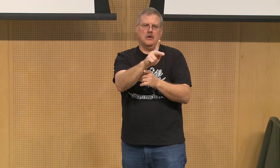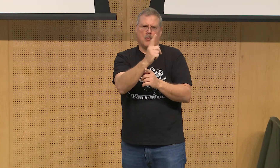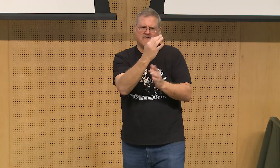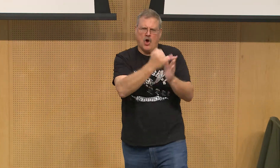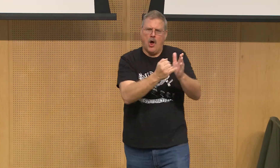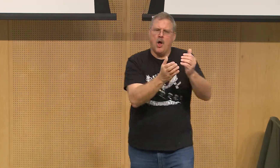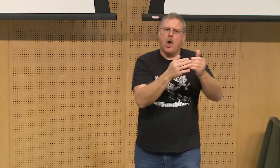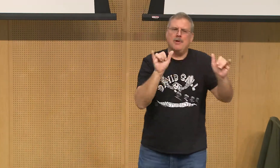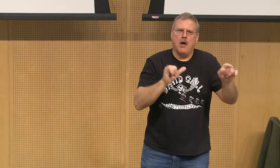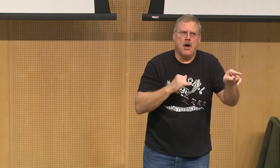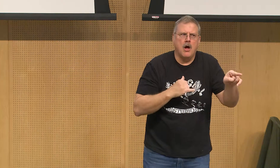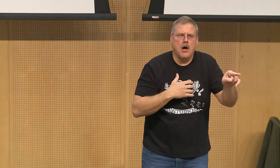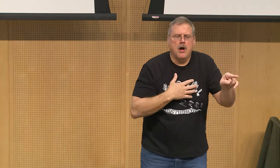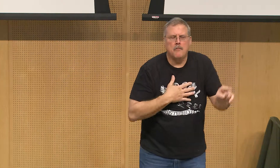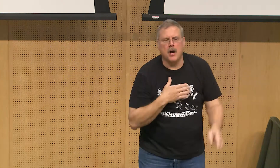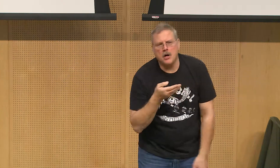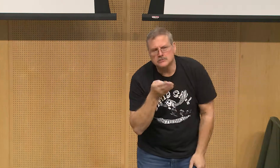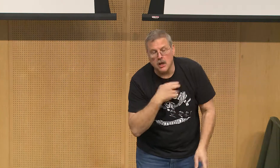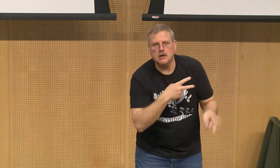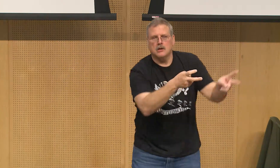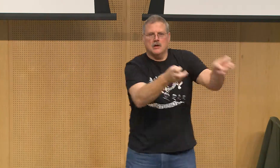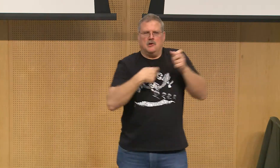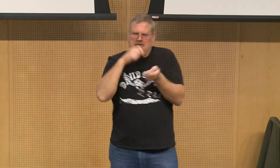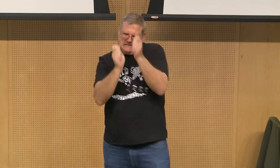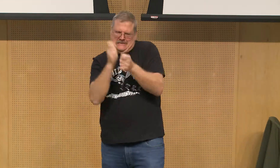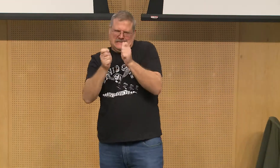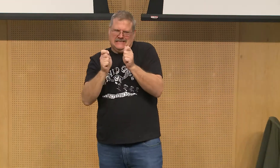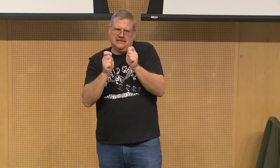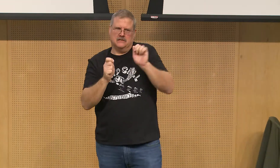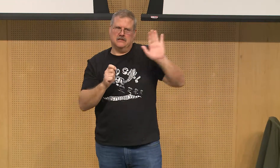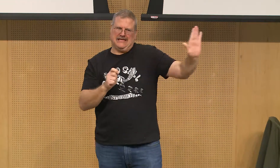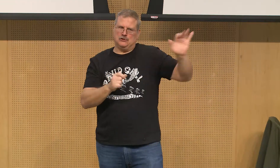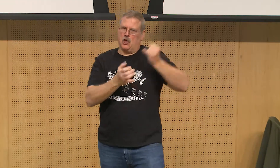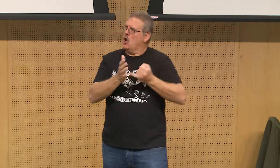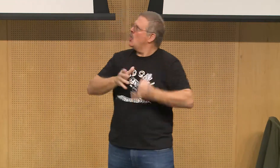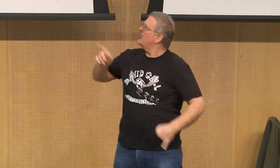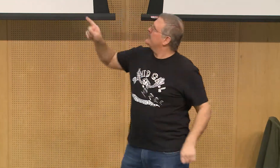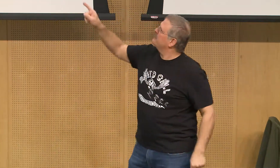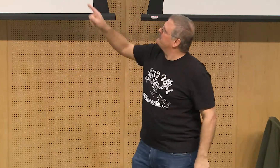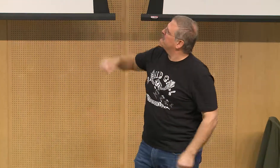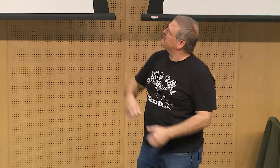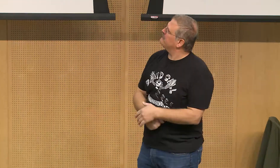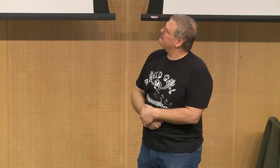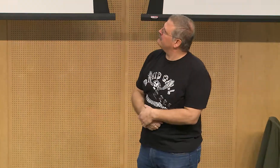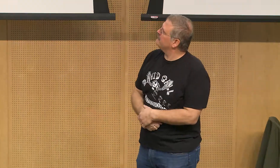I looked at that, and I sort of adapted this piece of art from that.